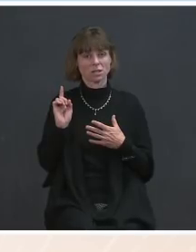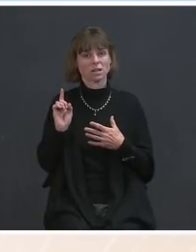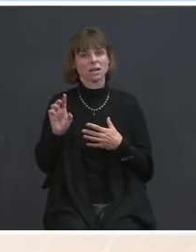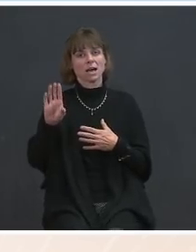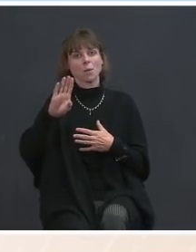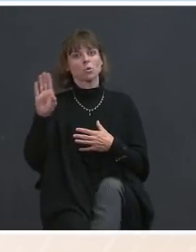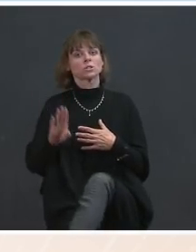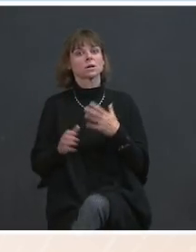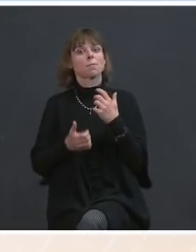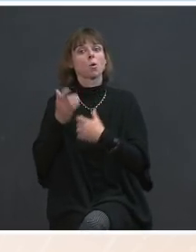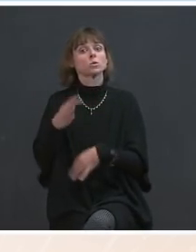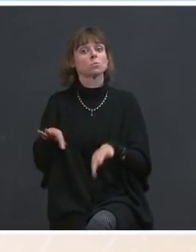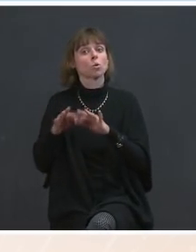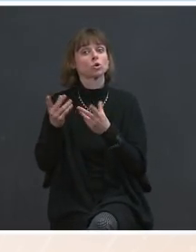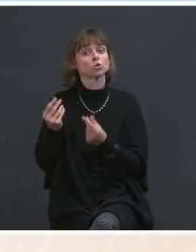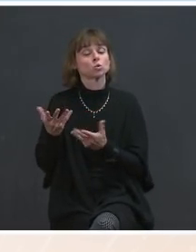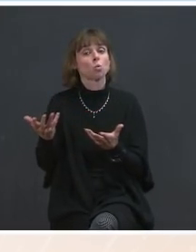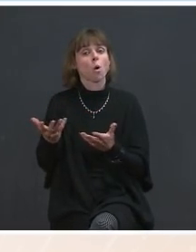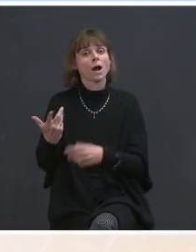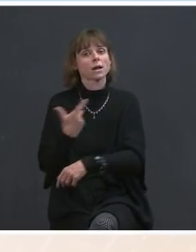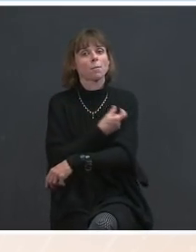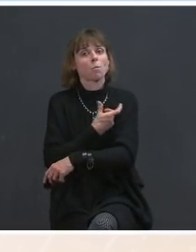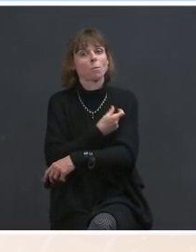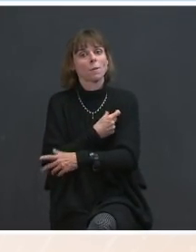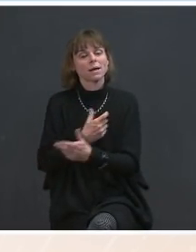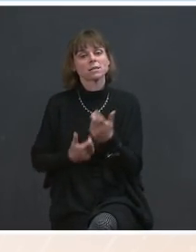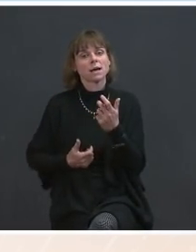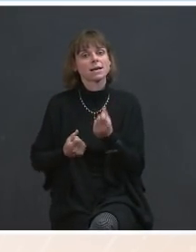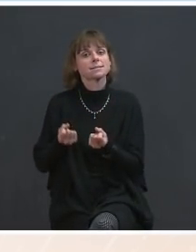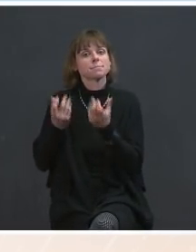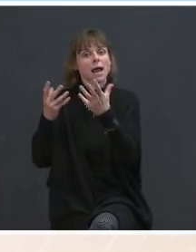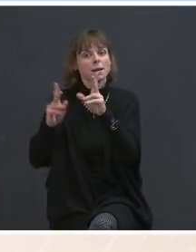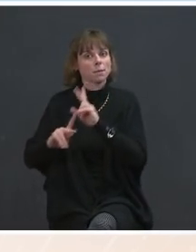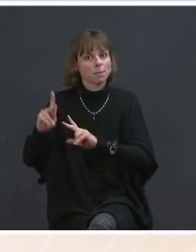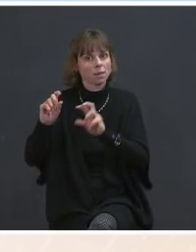is to get more people vaccinated as soon as possible. But Brazil is struggling.